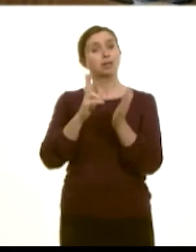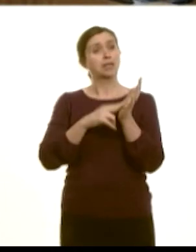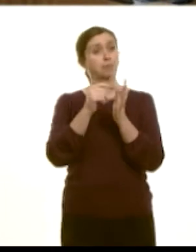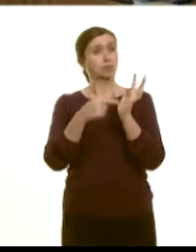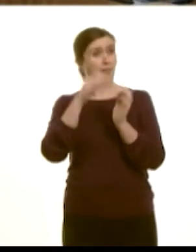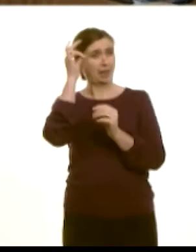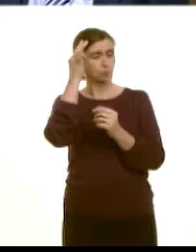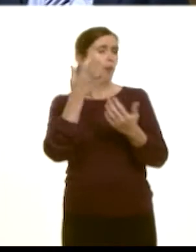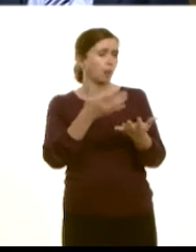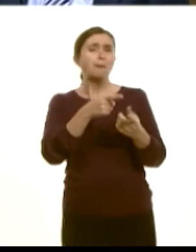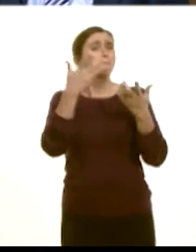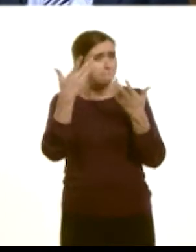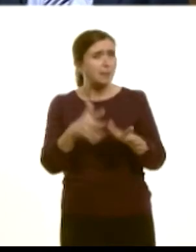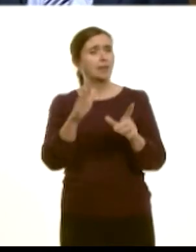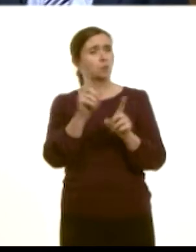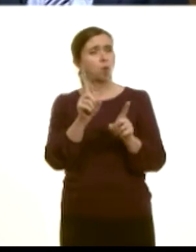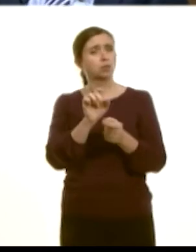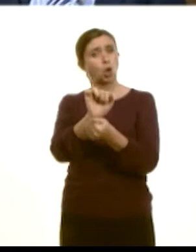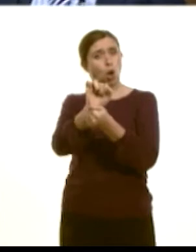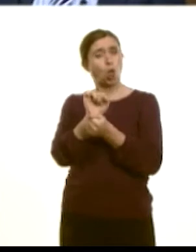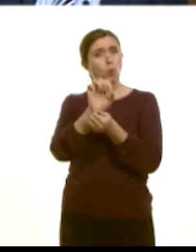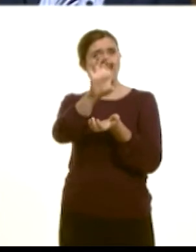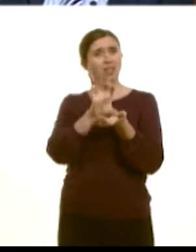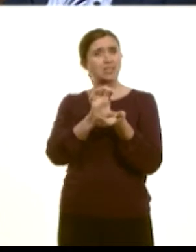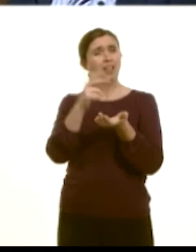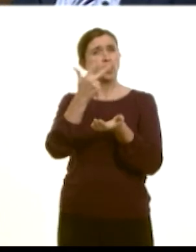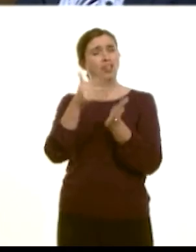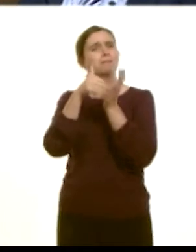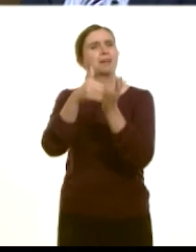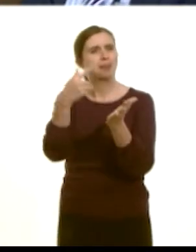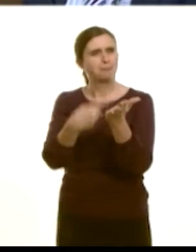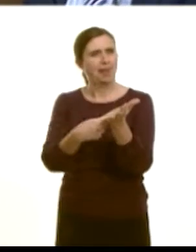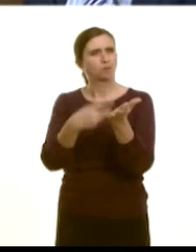However, what it has done is to secure loan funding of £13 million from the Governmentís